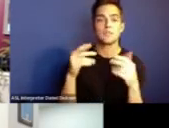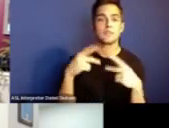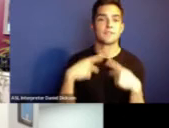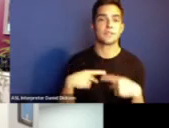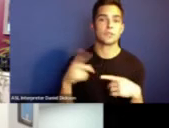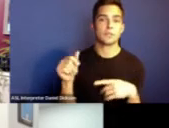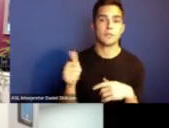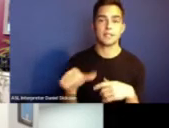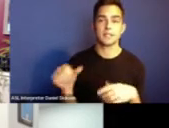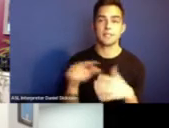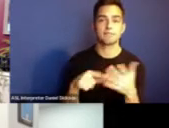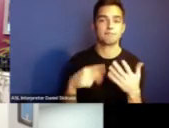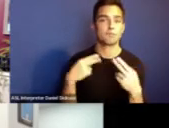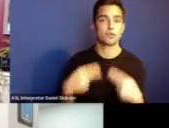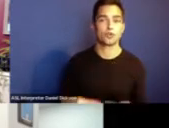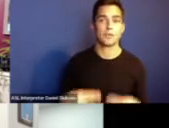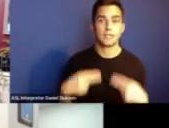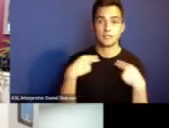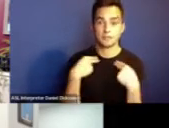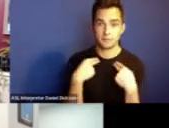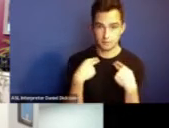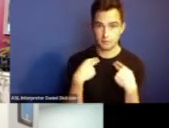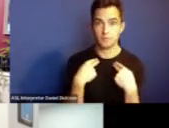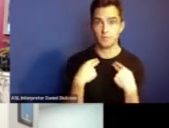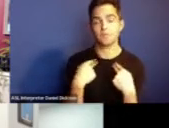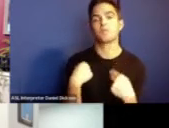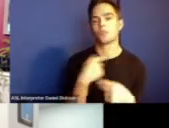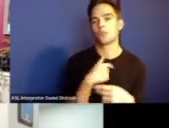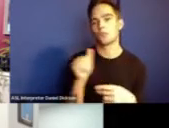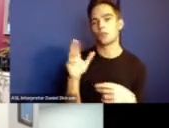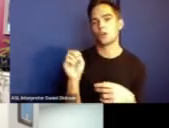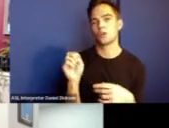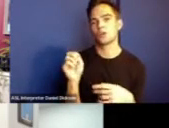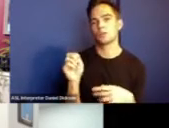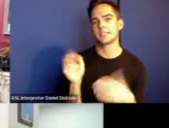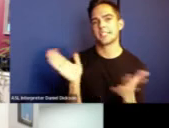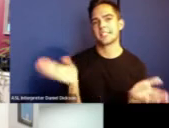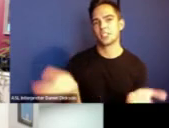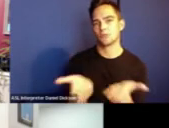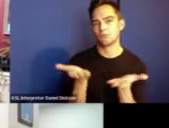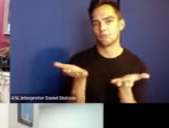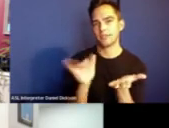any any humans. We are, we are here as a resource. So really